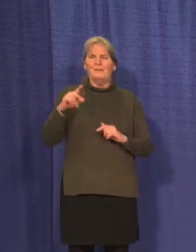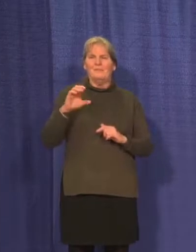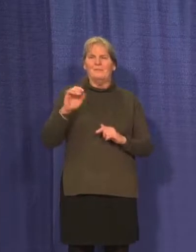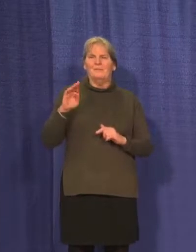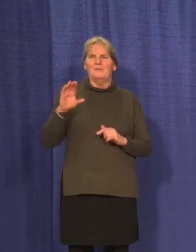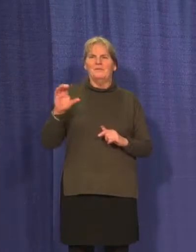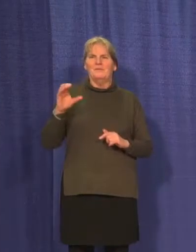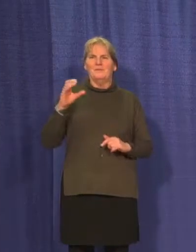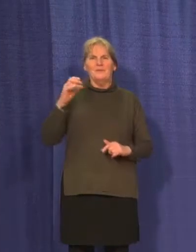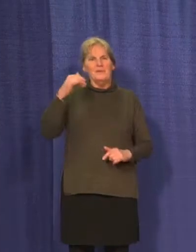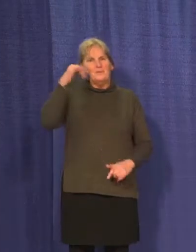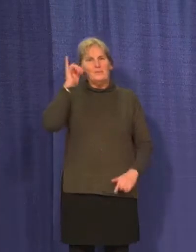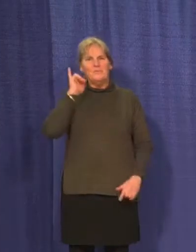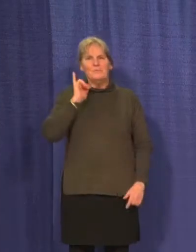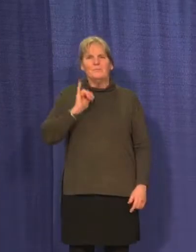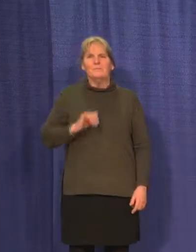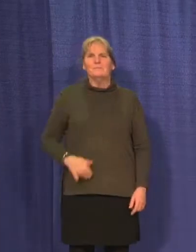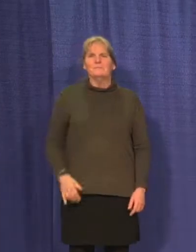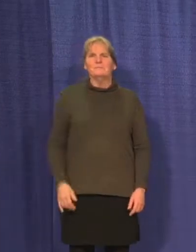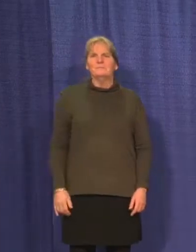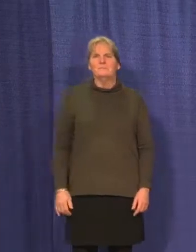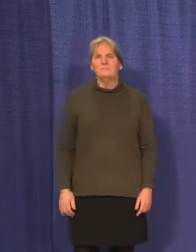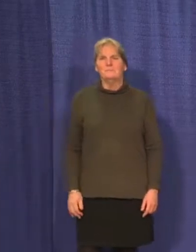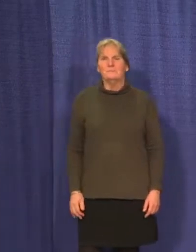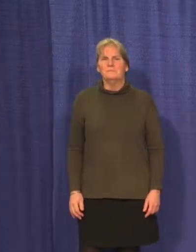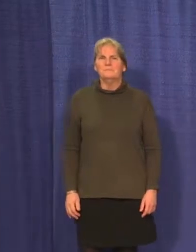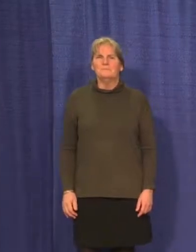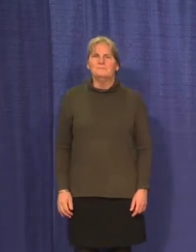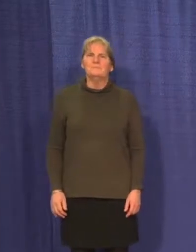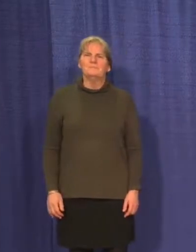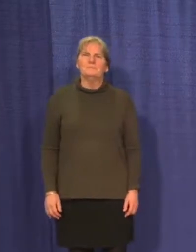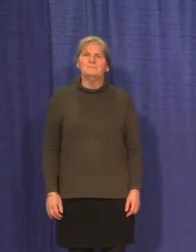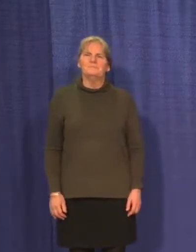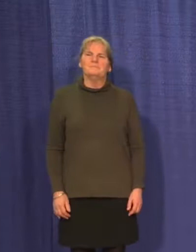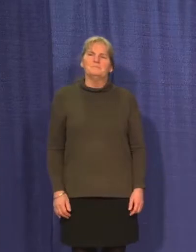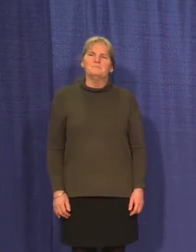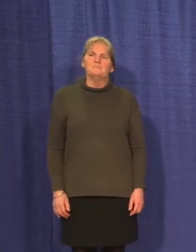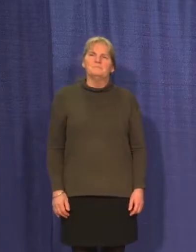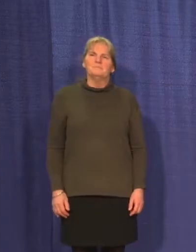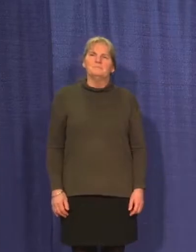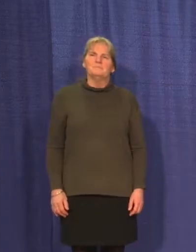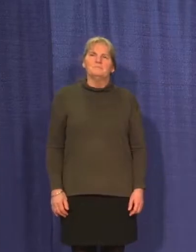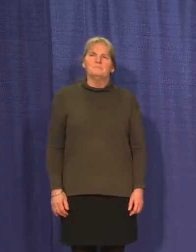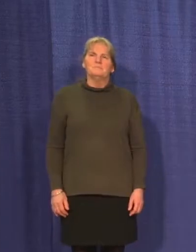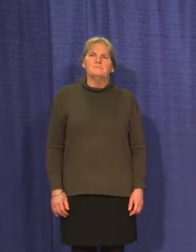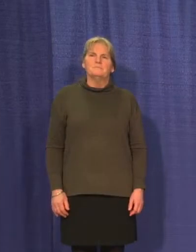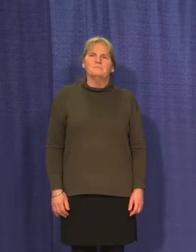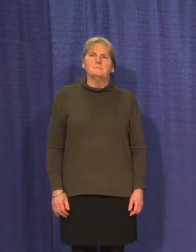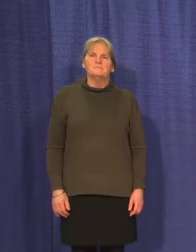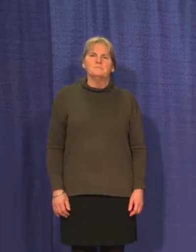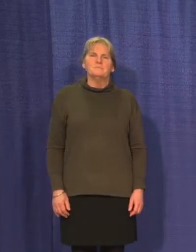Yukon.